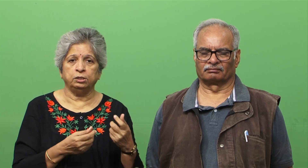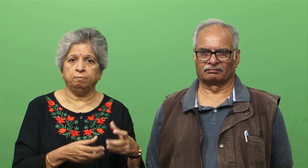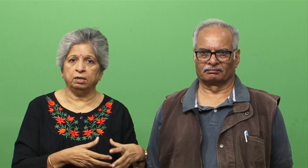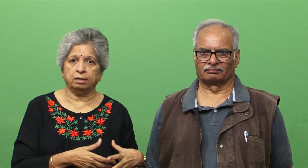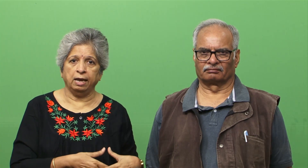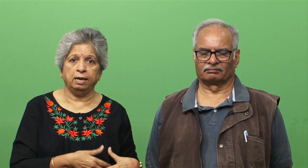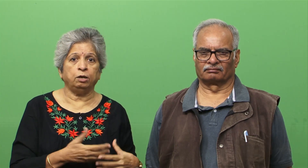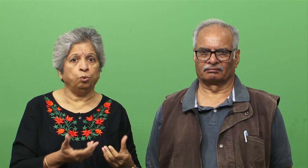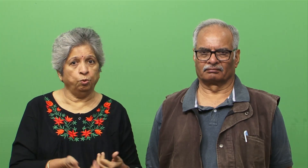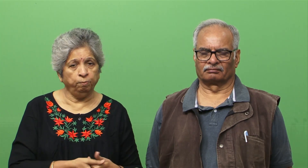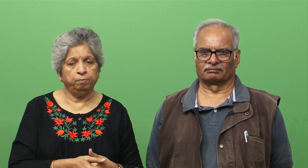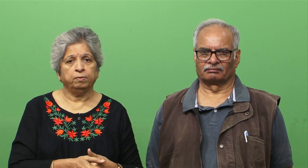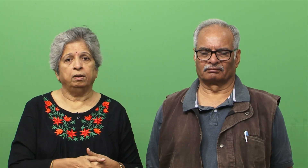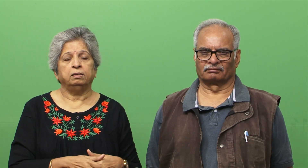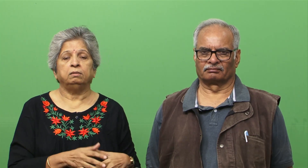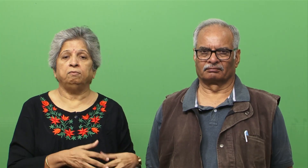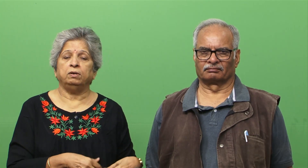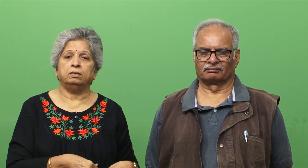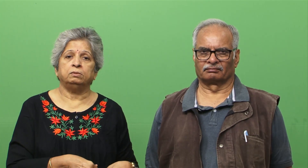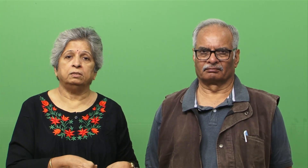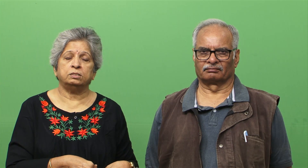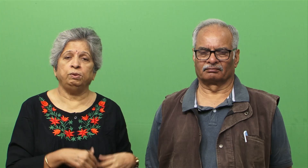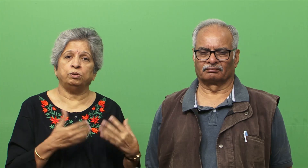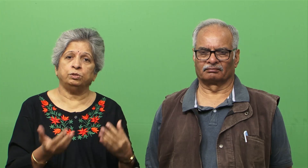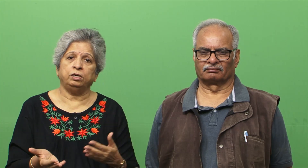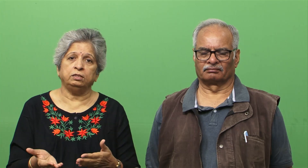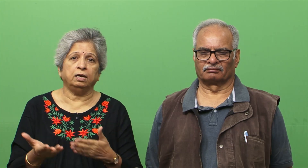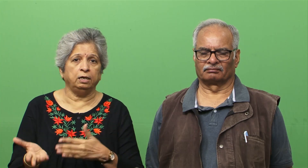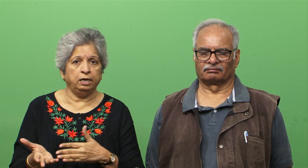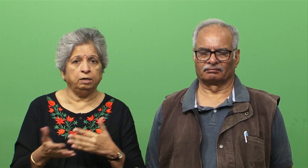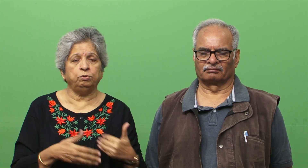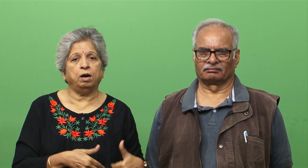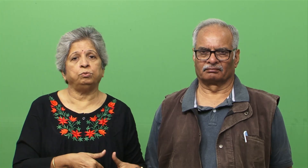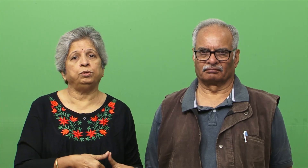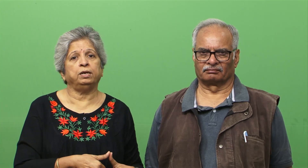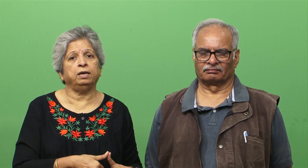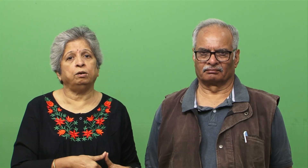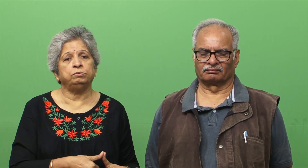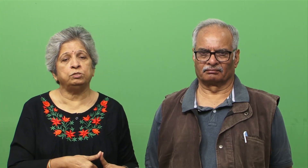them the Care at home they nurse will also teach the relative how to take care of the